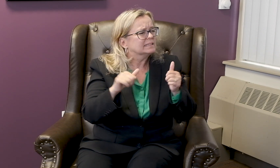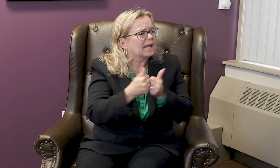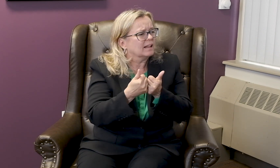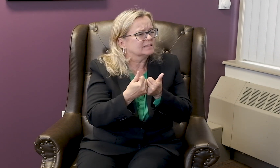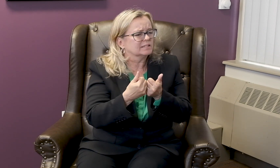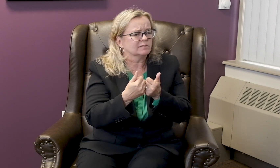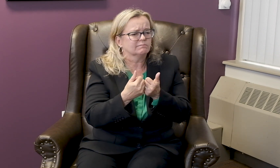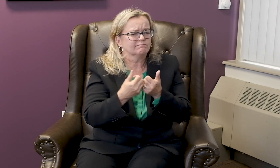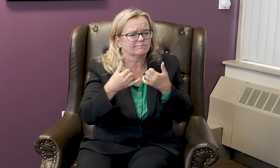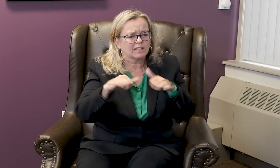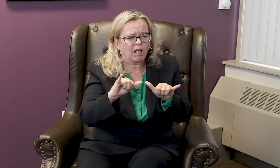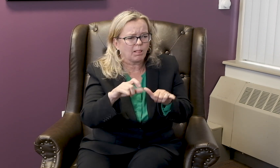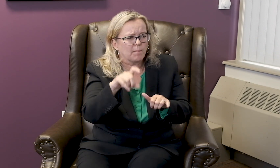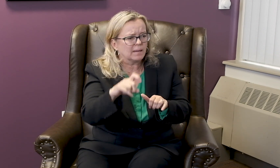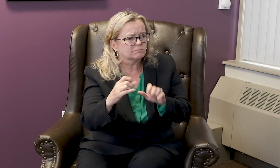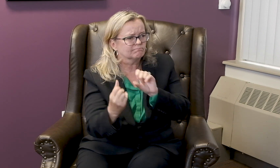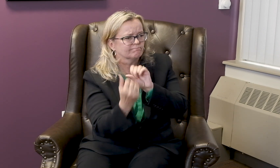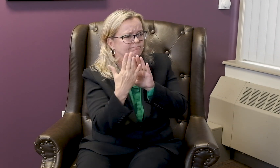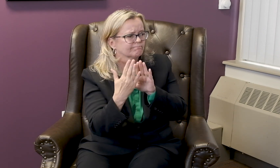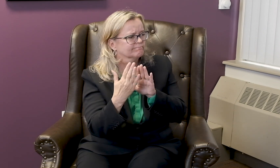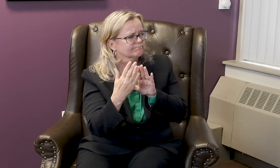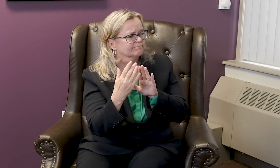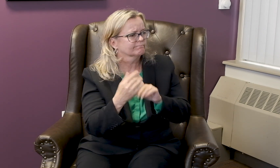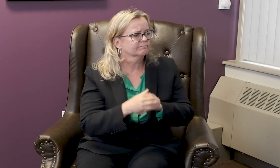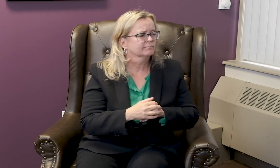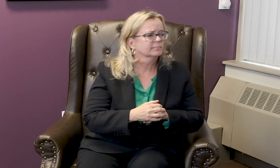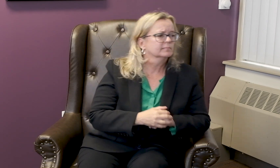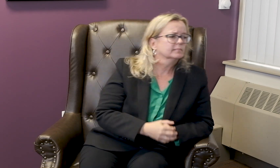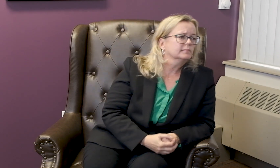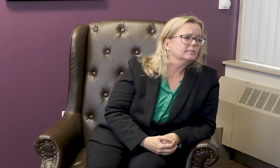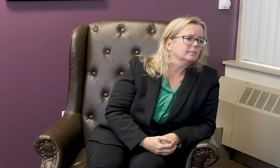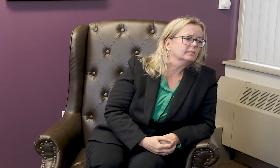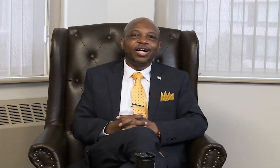and what challenges remain to be addressed?